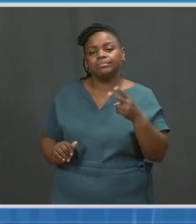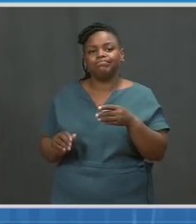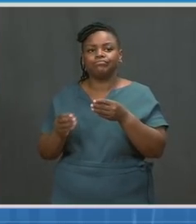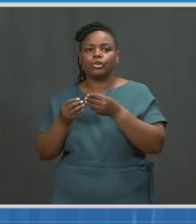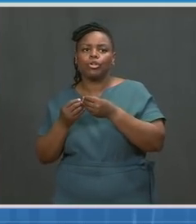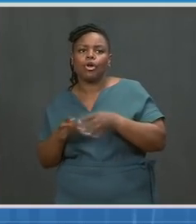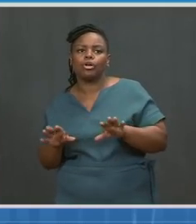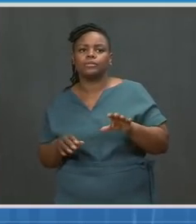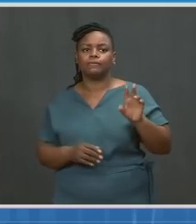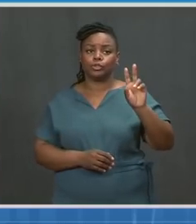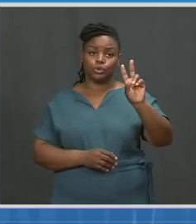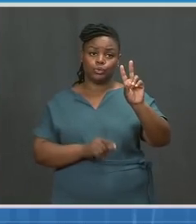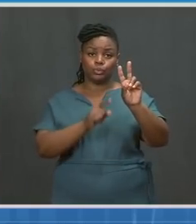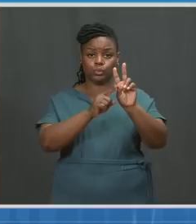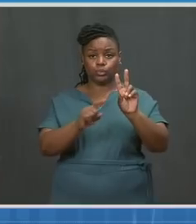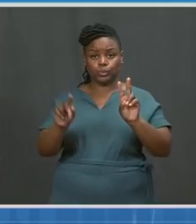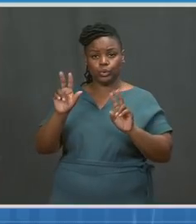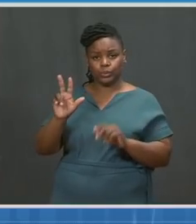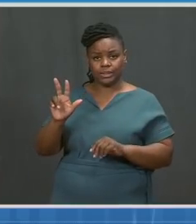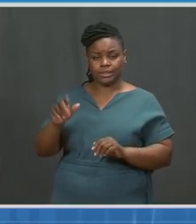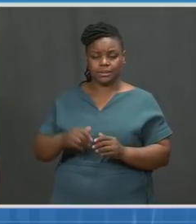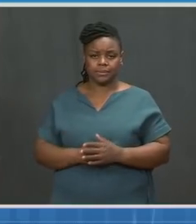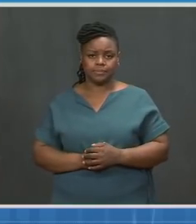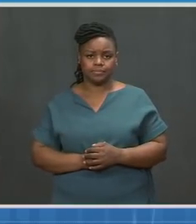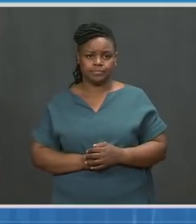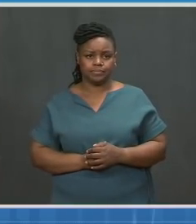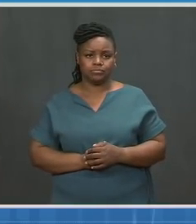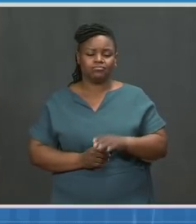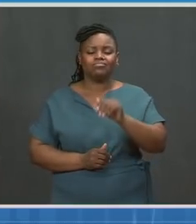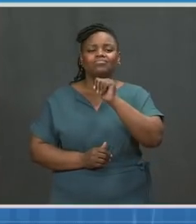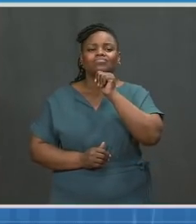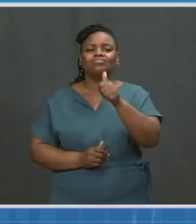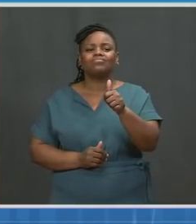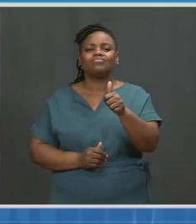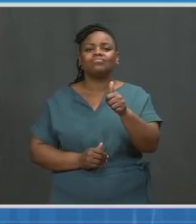This is not likely going to be relevant from a clinical standpoint